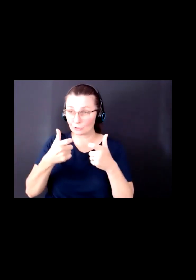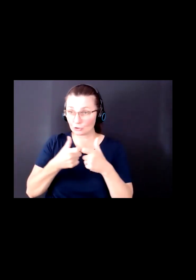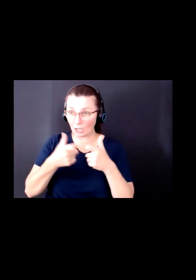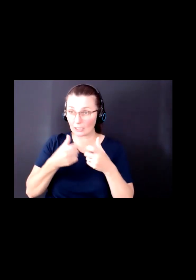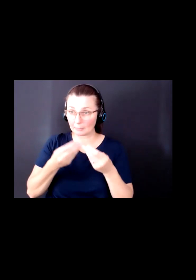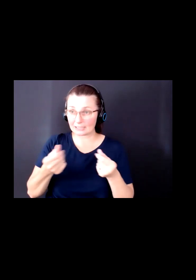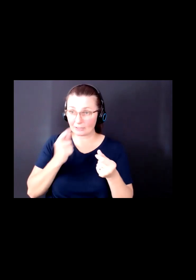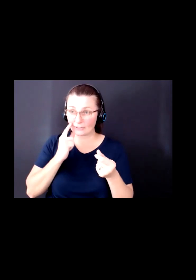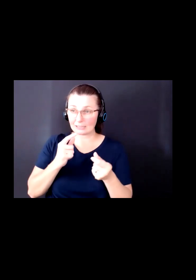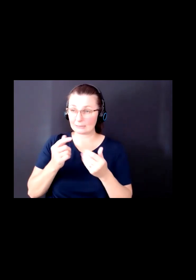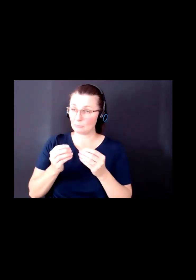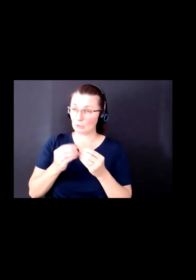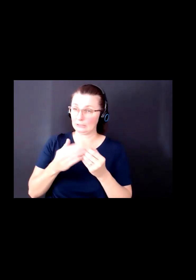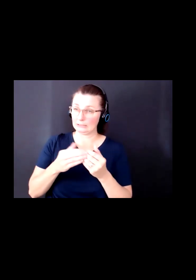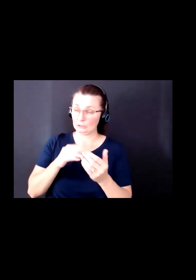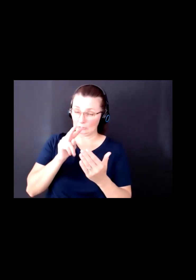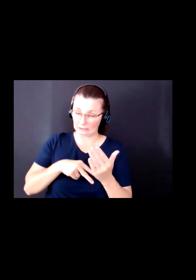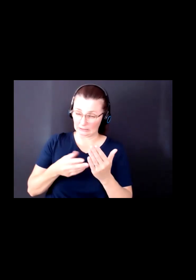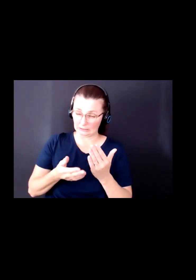We have CART, the acronym is Communication Access